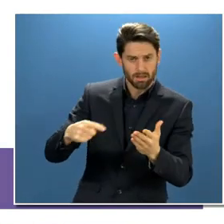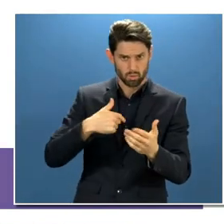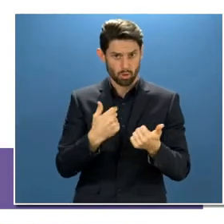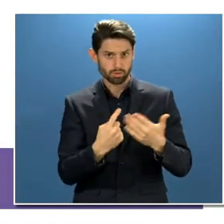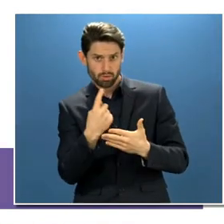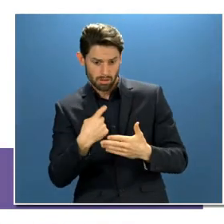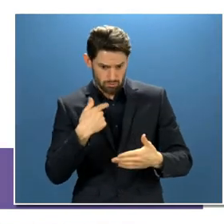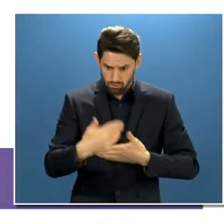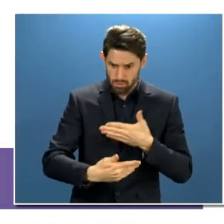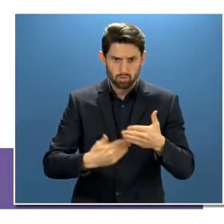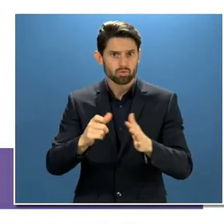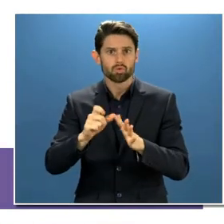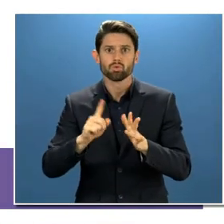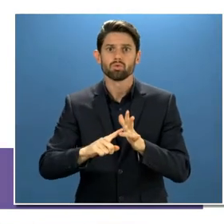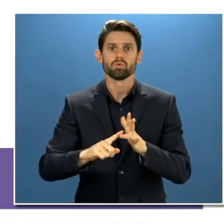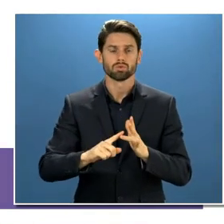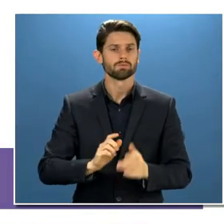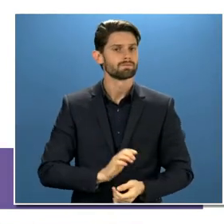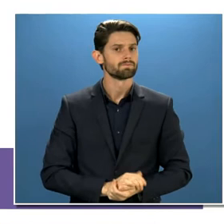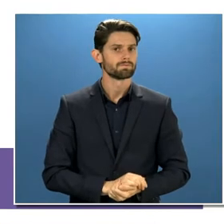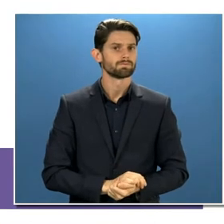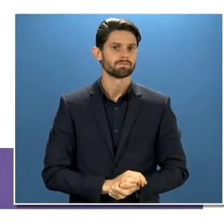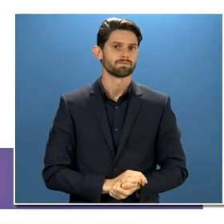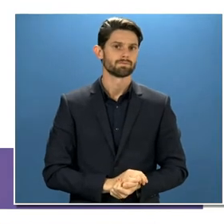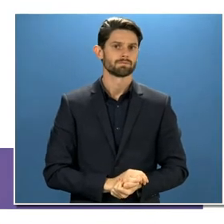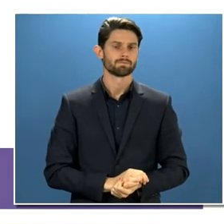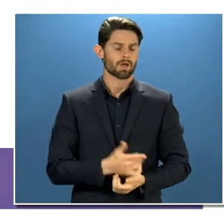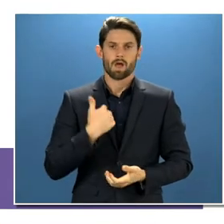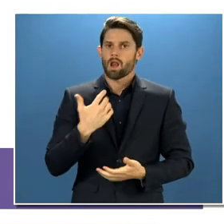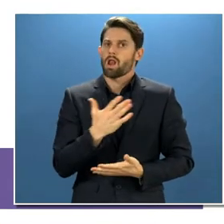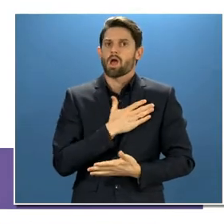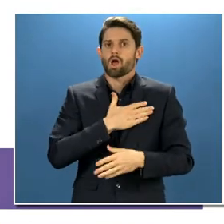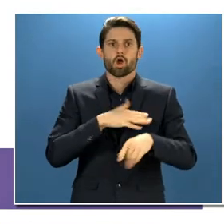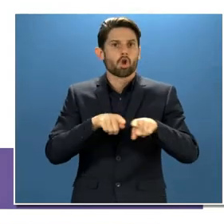Just doing something new and to learn skills, that's what I want.